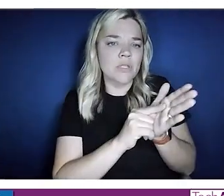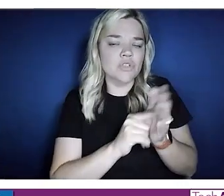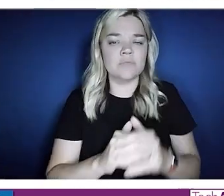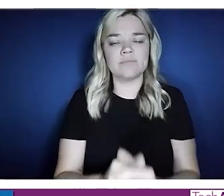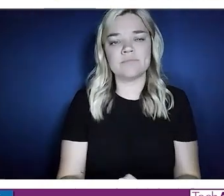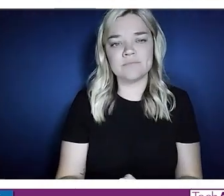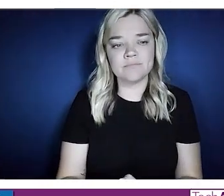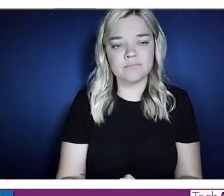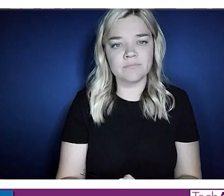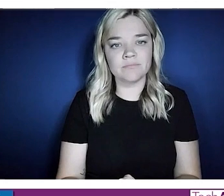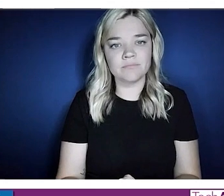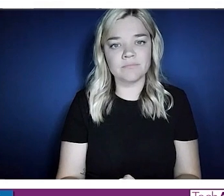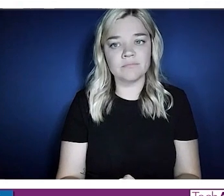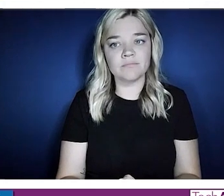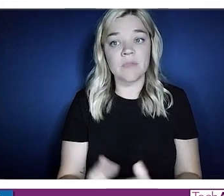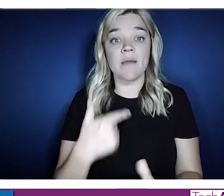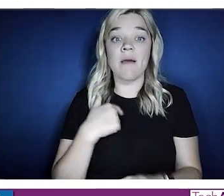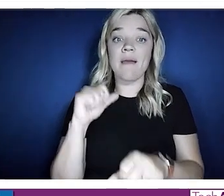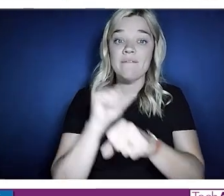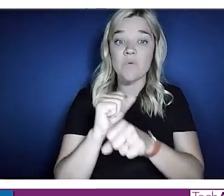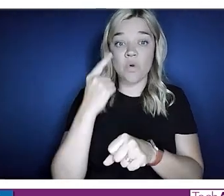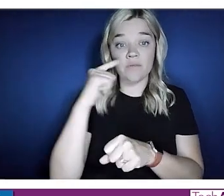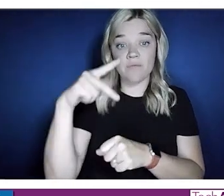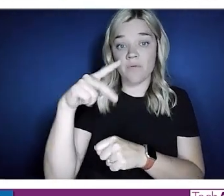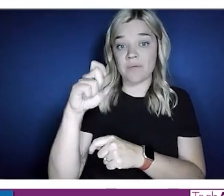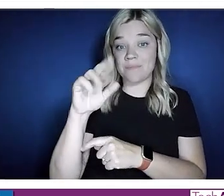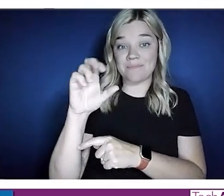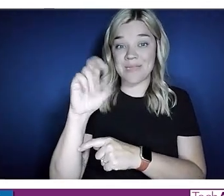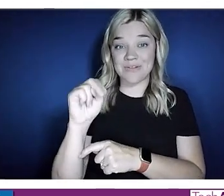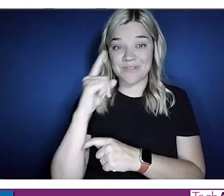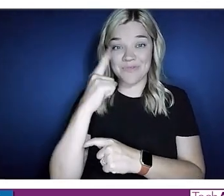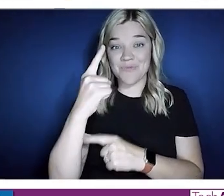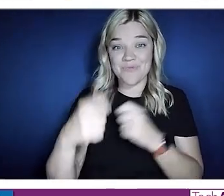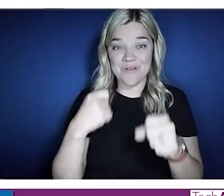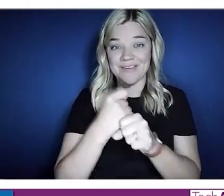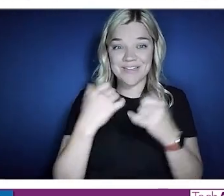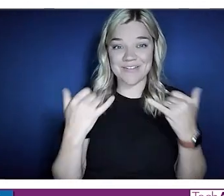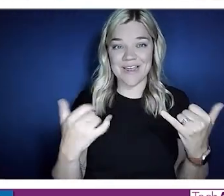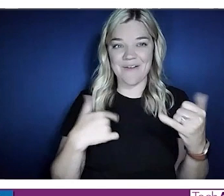So I've worked for Pearson for a year now. I work with a lot of people that have worked